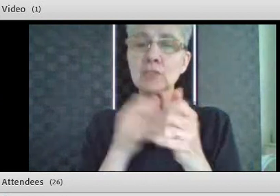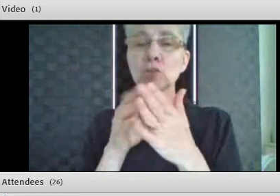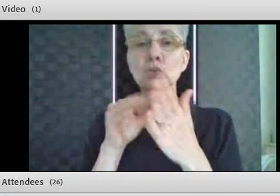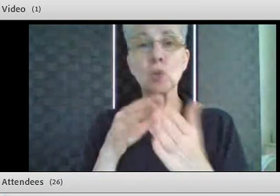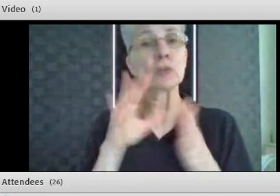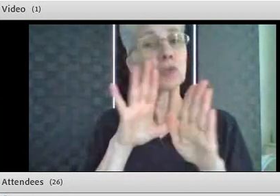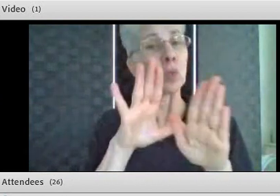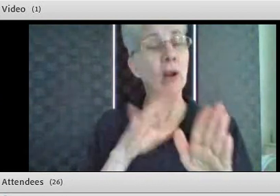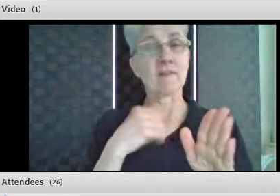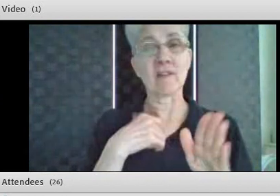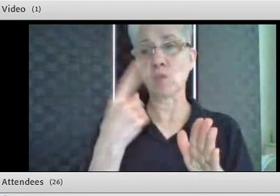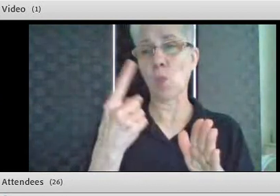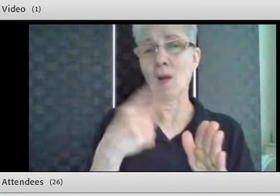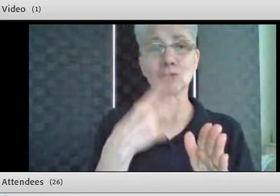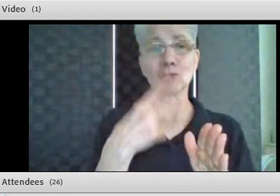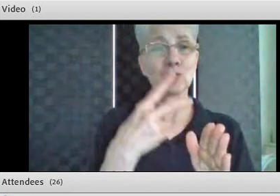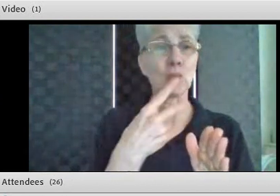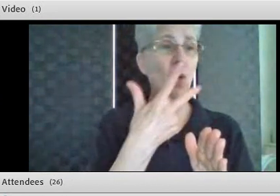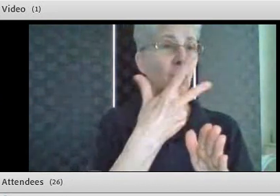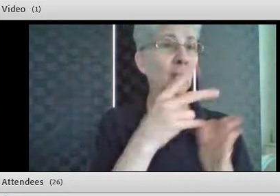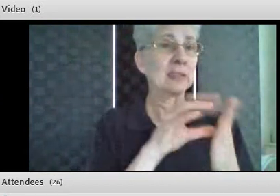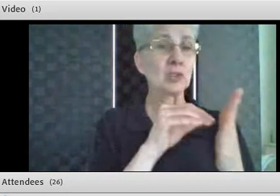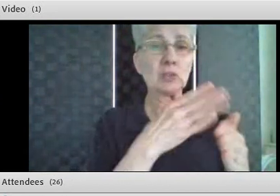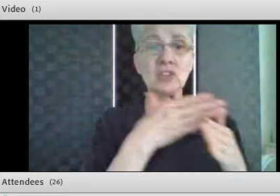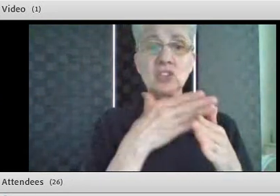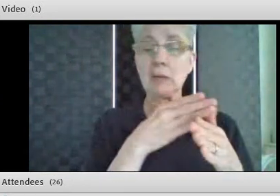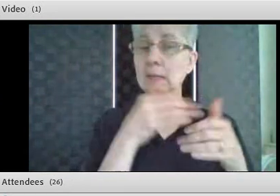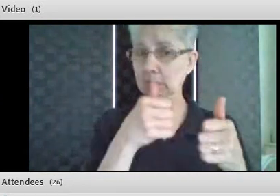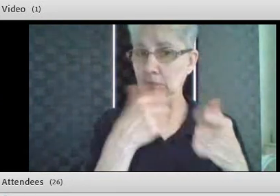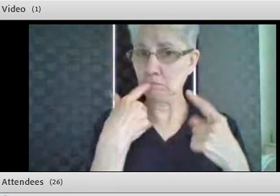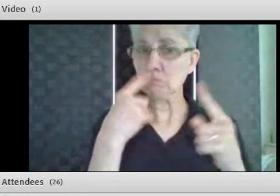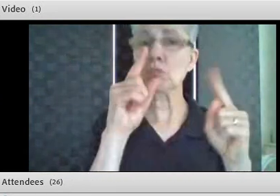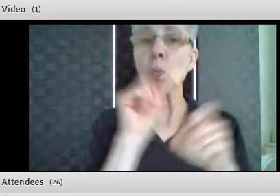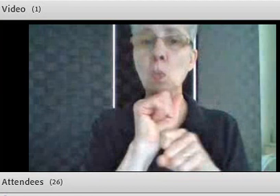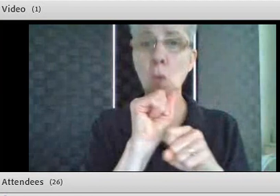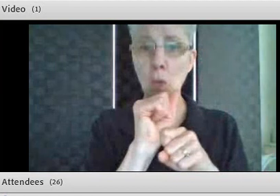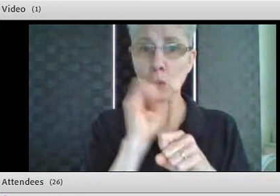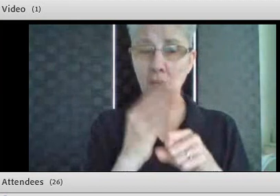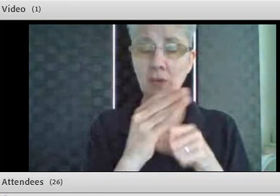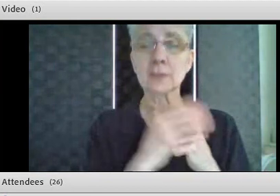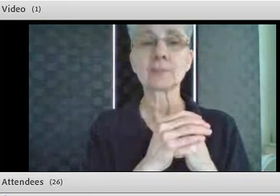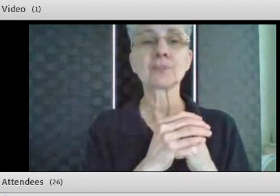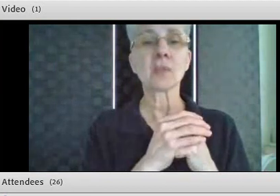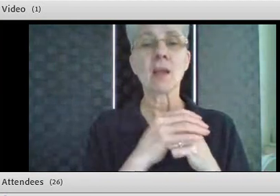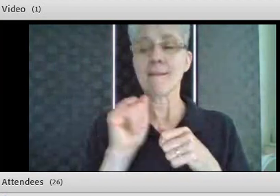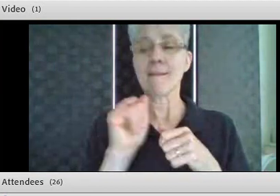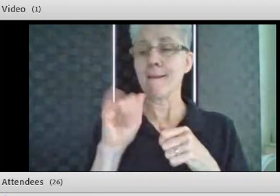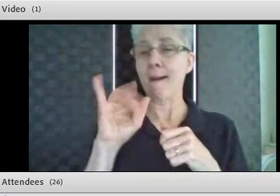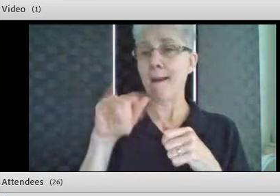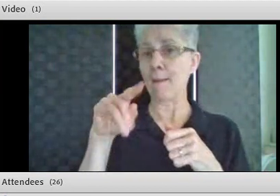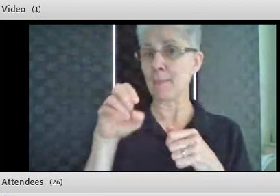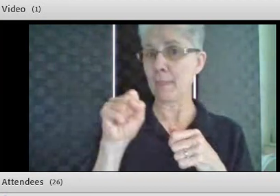If you can share laptops -- Doesn't have to be laptops rather. Computers are fine, too. One per student is great.